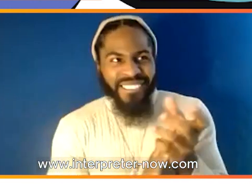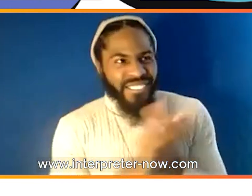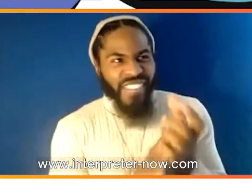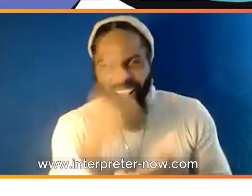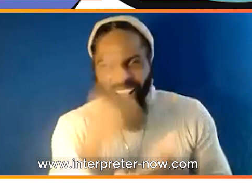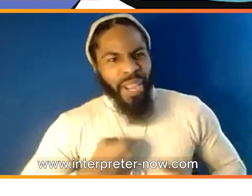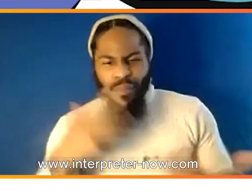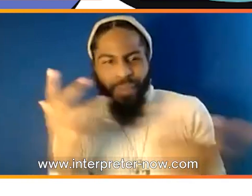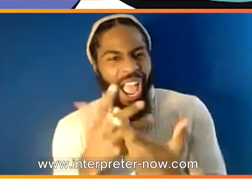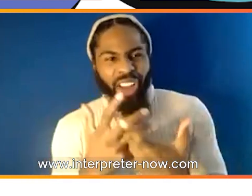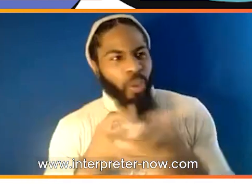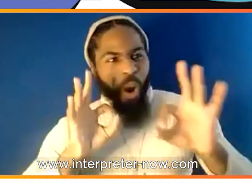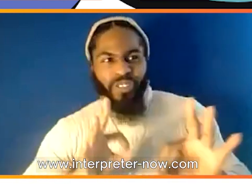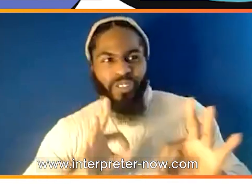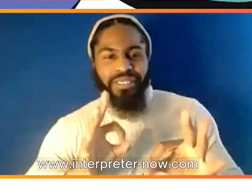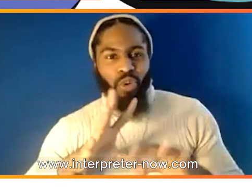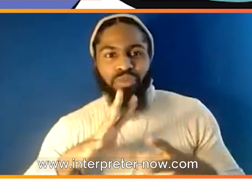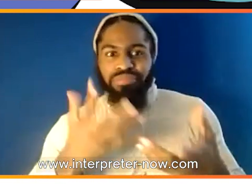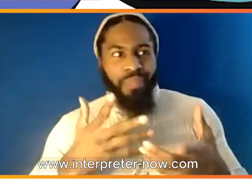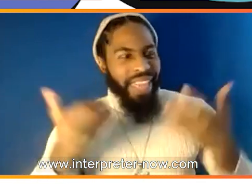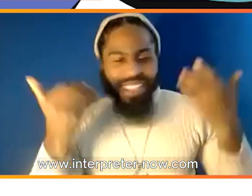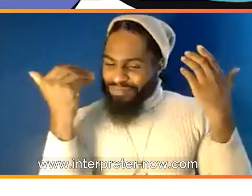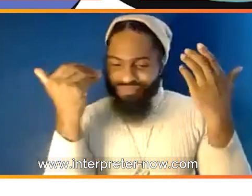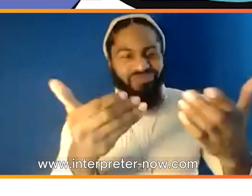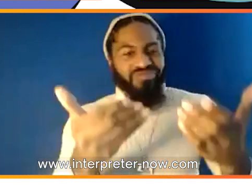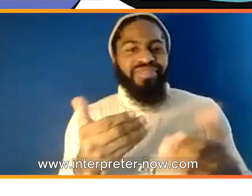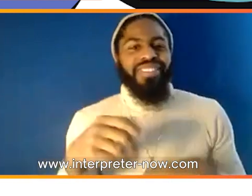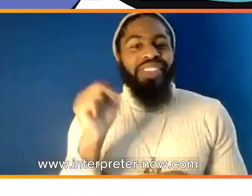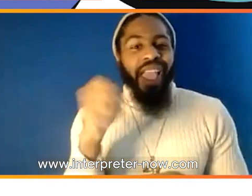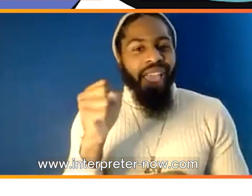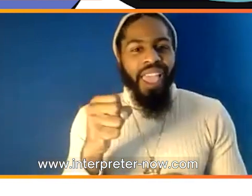down to just deciding to do it, full stop. A lot of the times, I speak with organizations